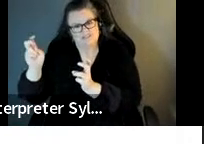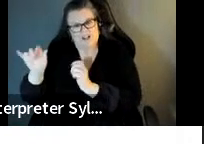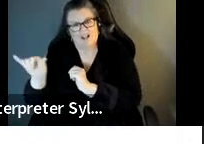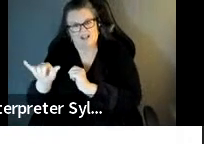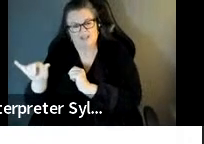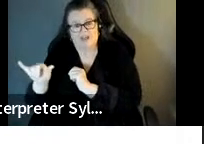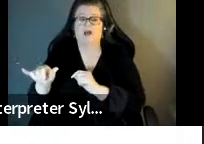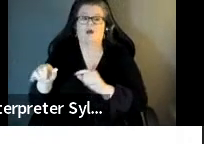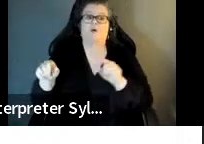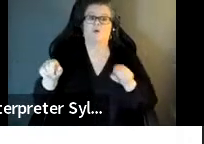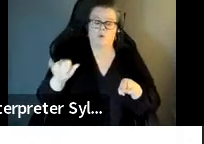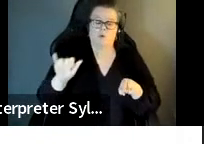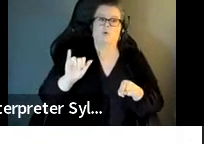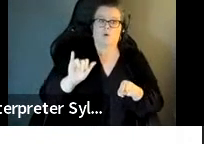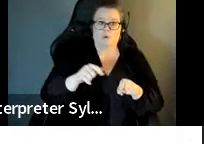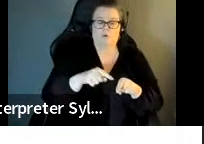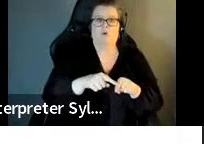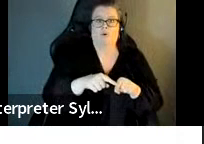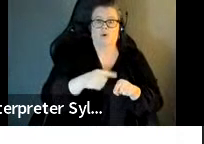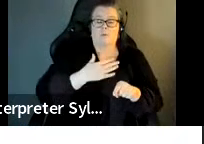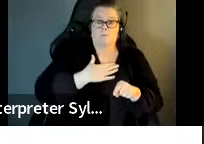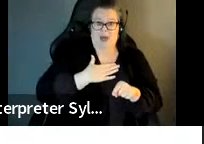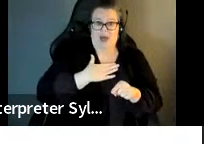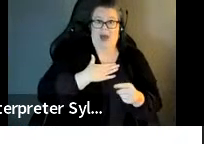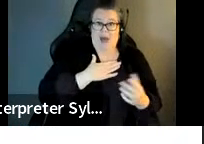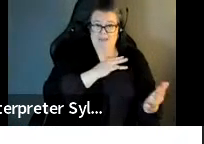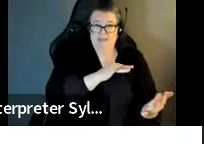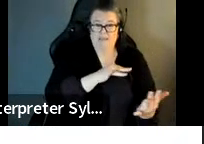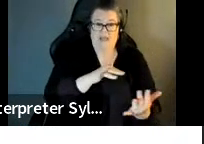of power chair users. This was totally by design.